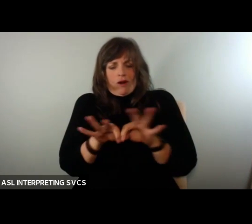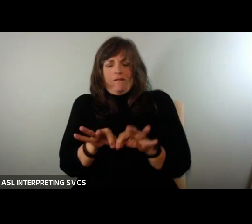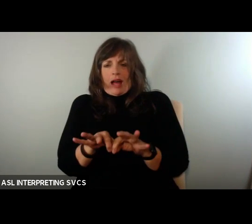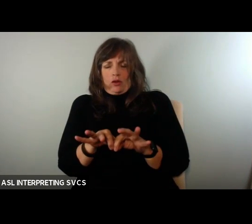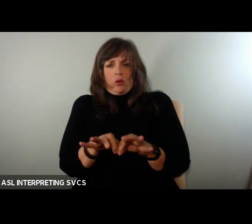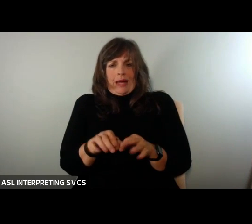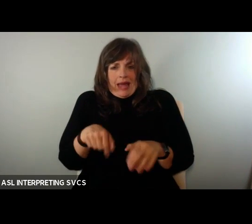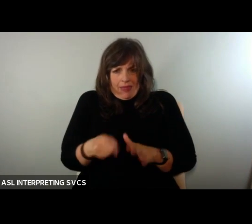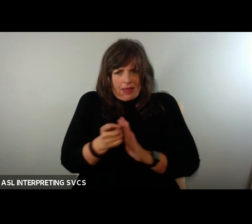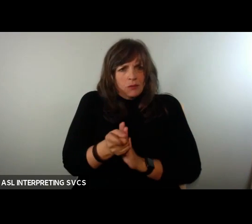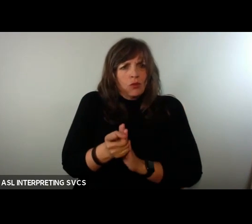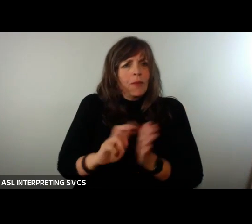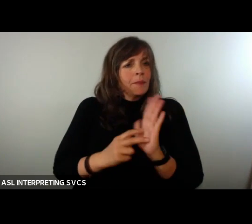So I wanted to drop in and share that.